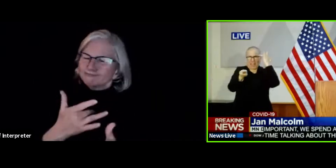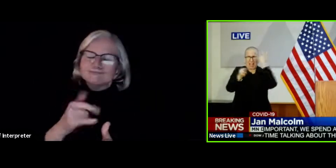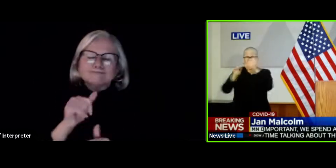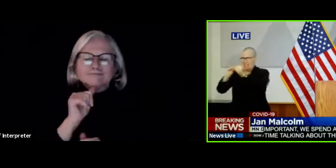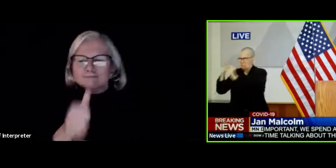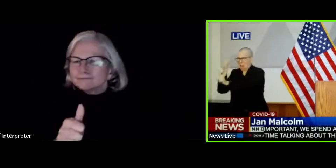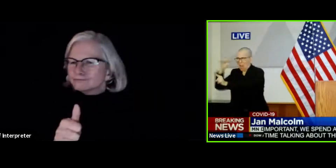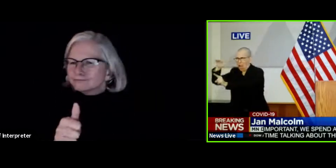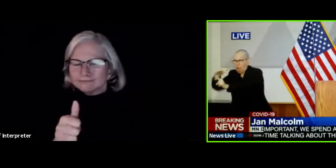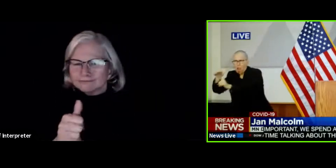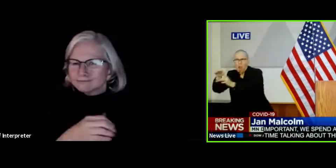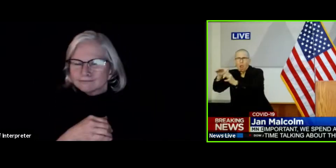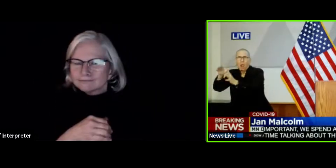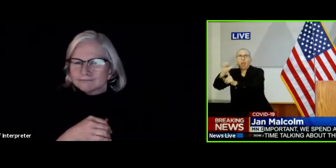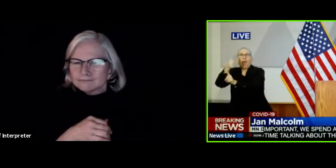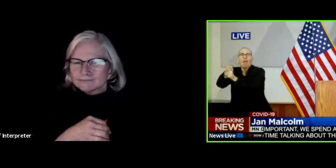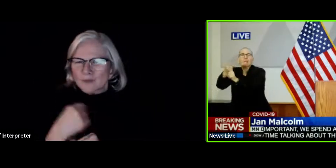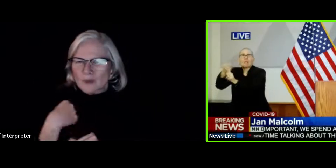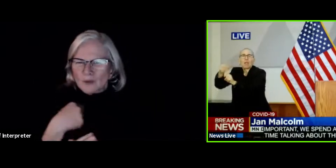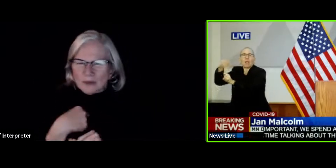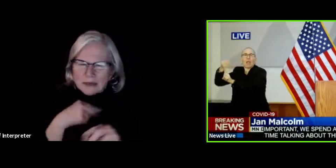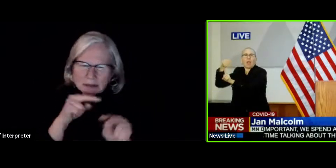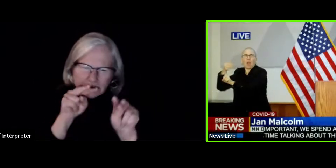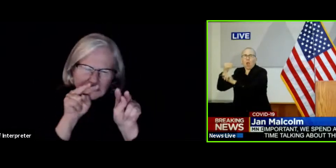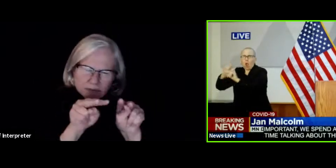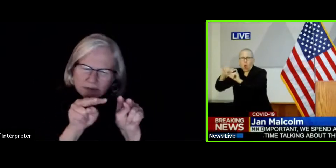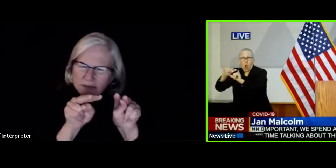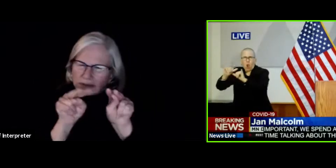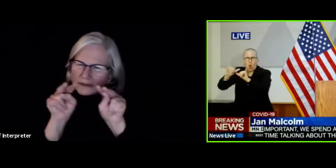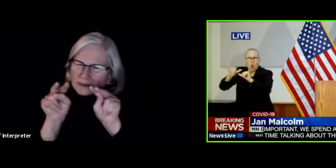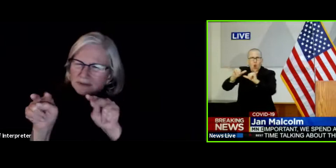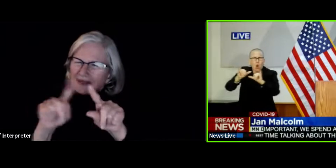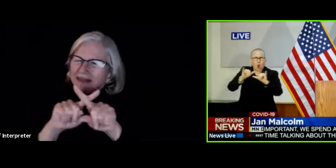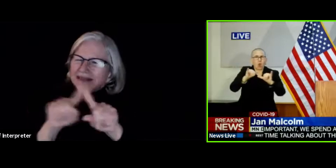SIGNS OR CONCERNING SIGNS BUT WE REALLY NEEDS TO SEE SUSTAINED